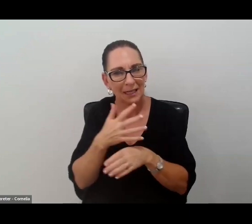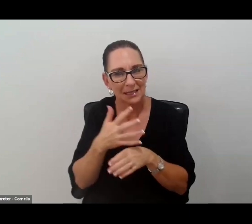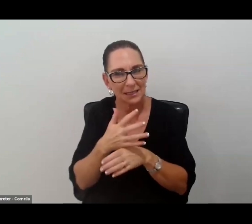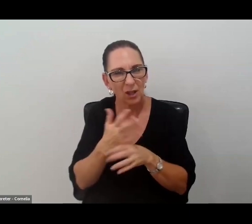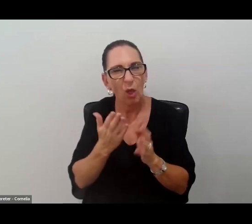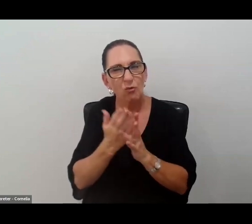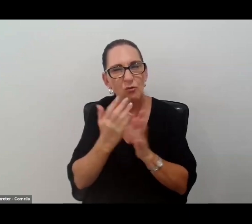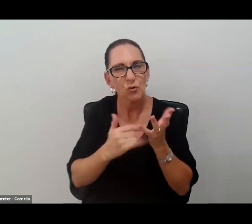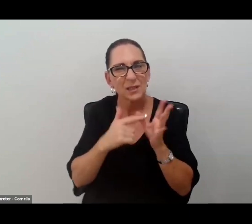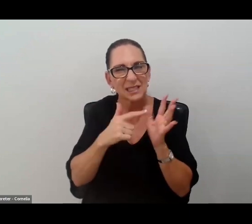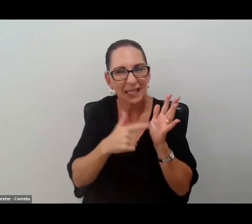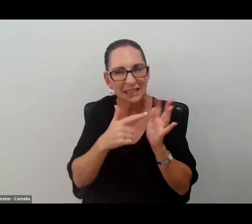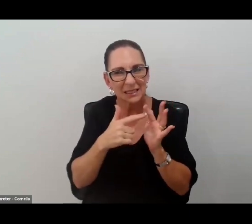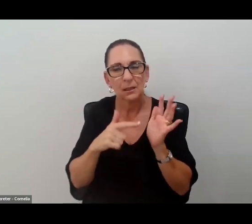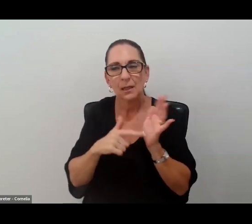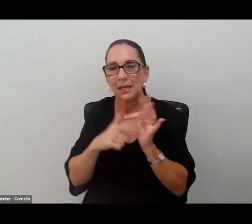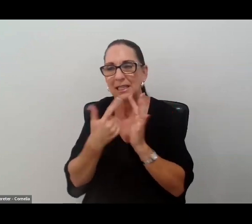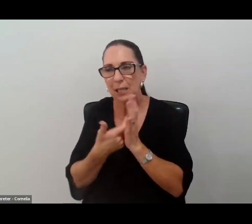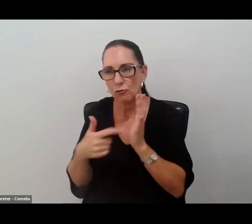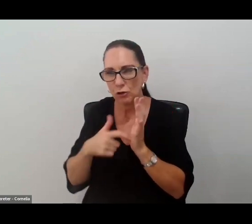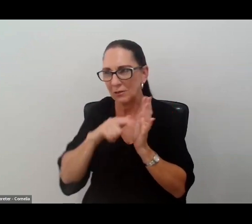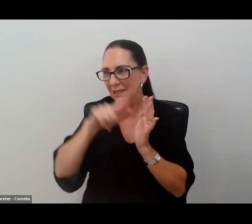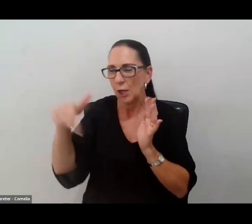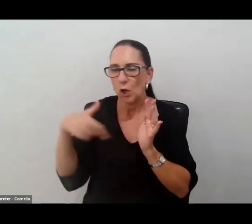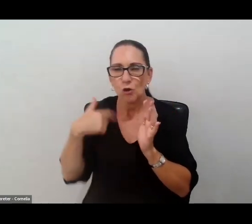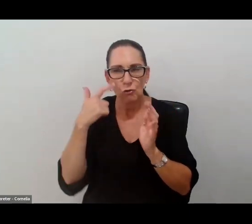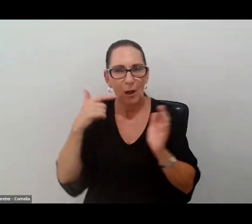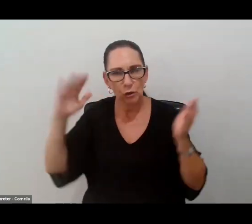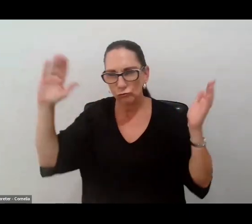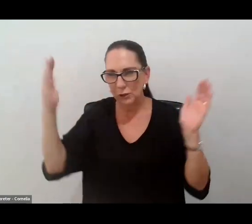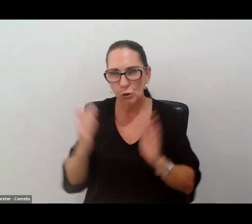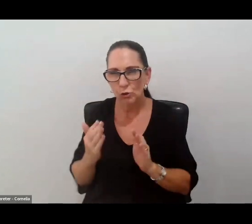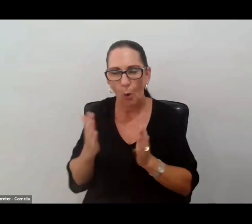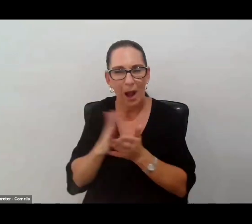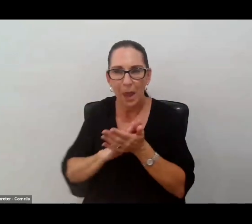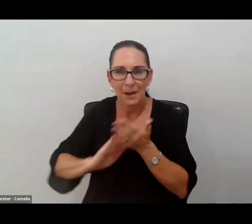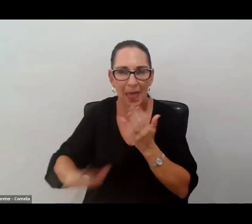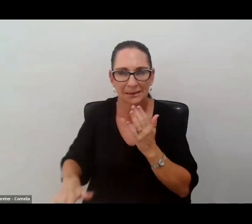Territories to reduce and eliminate restrictive practices. So we're just embarking on a piece of